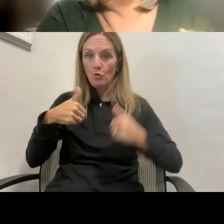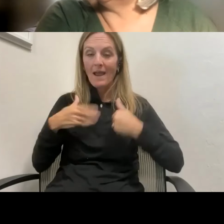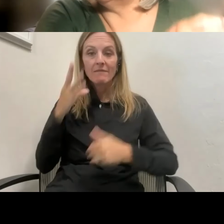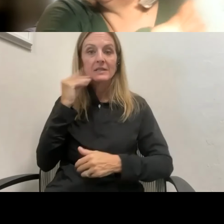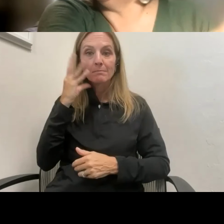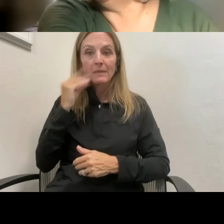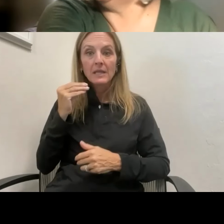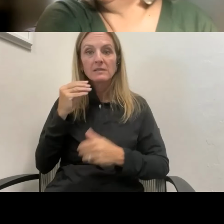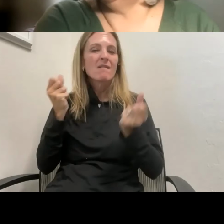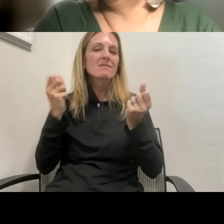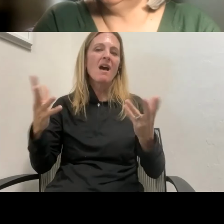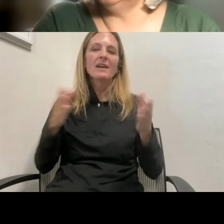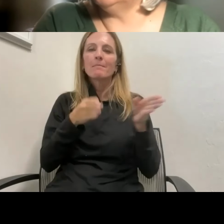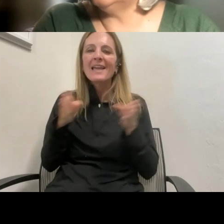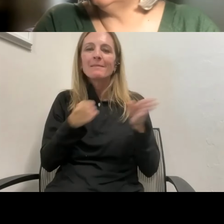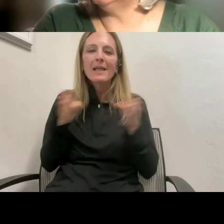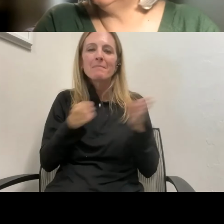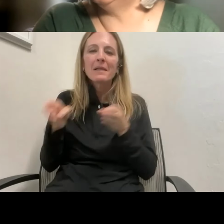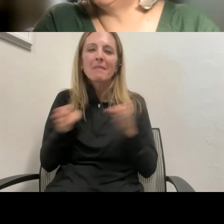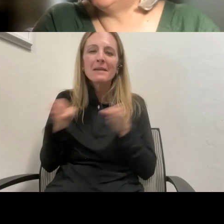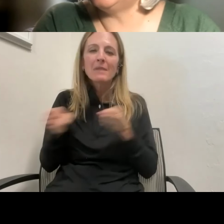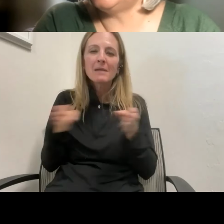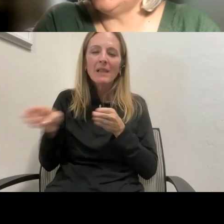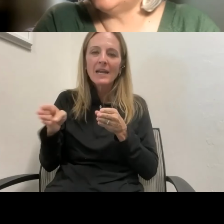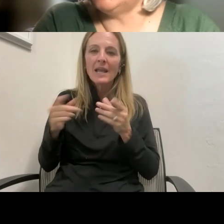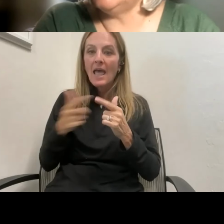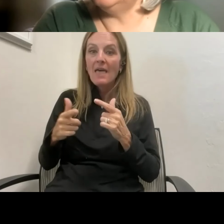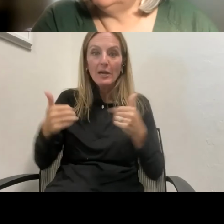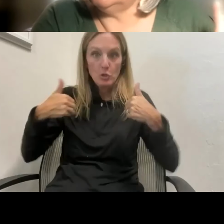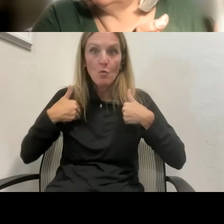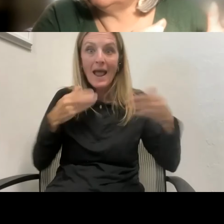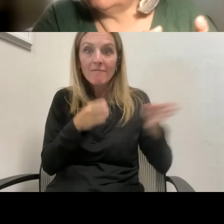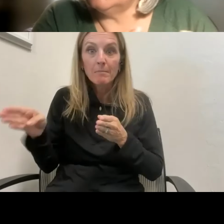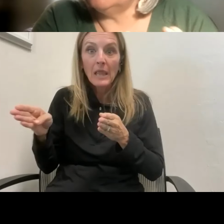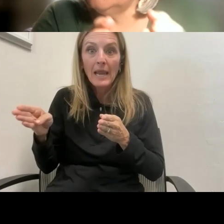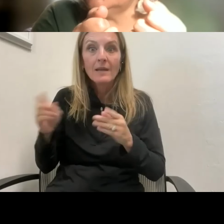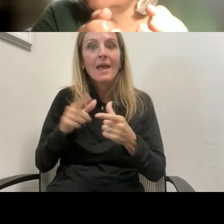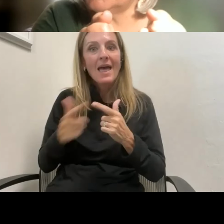gets put on the shelf and we have no idea what it says hey how to take it and move it, bring